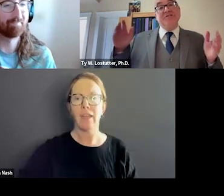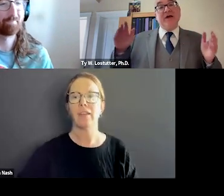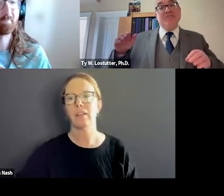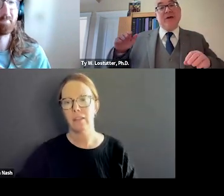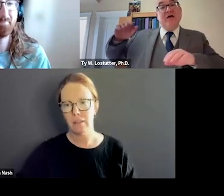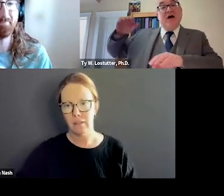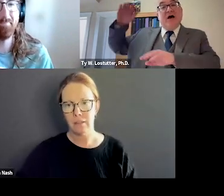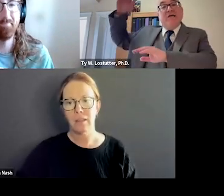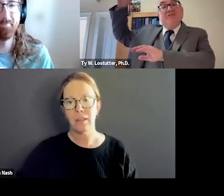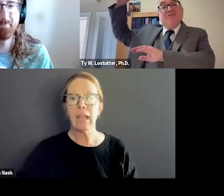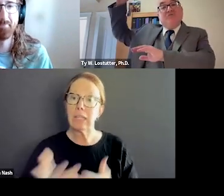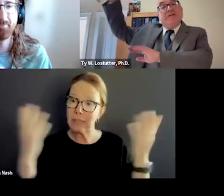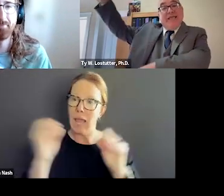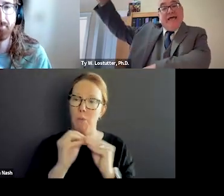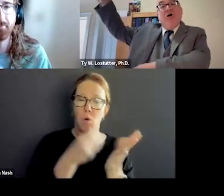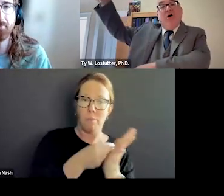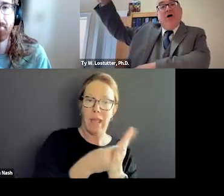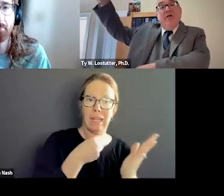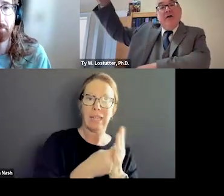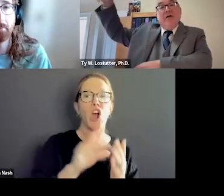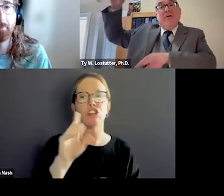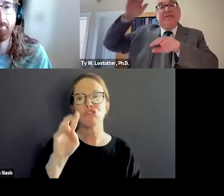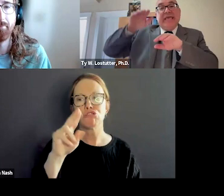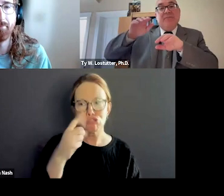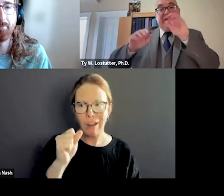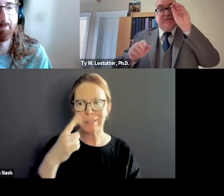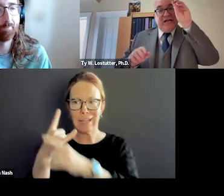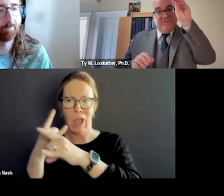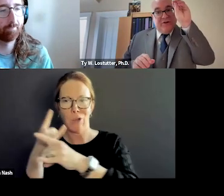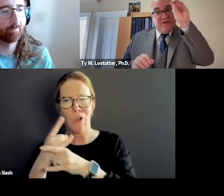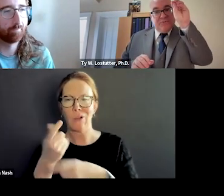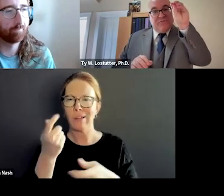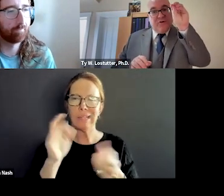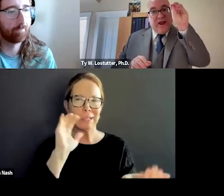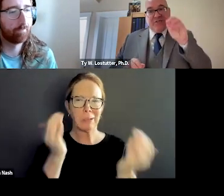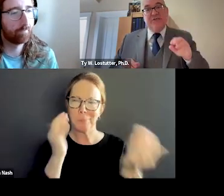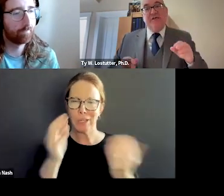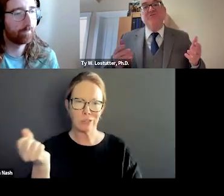as you might expect on drugs and alcohol compared to gambling. It's actually a very small fraction.